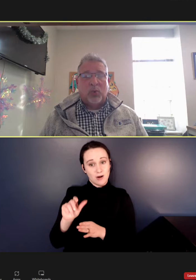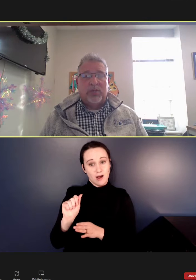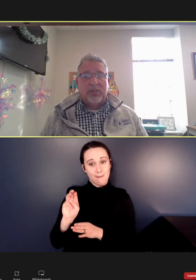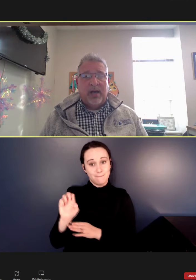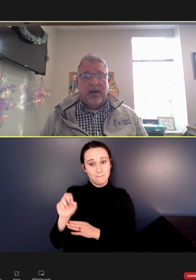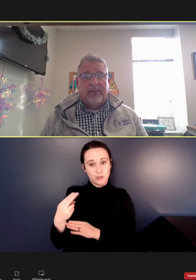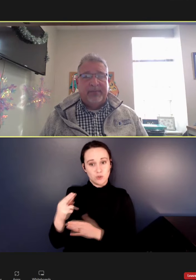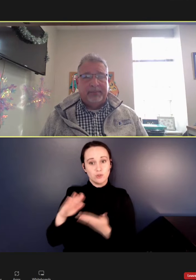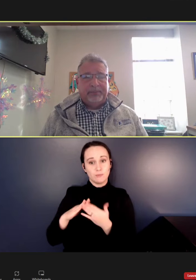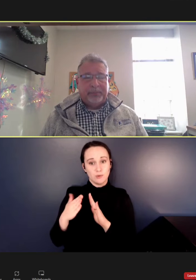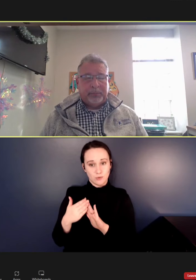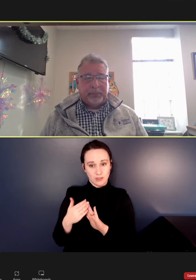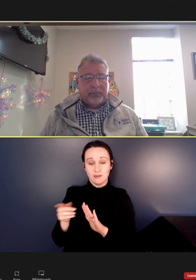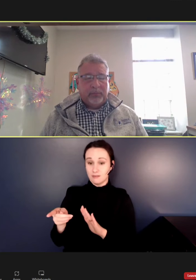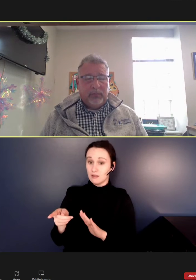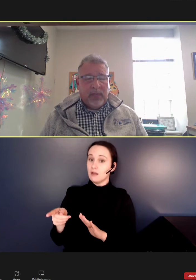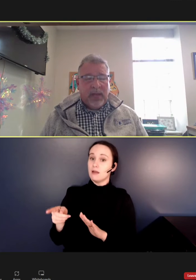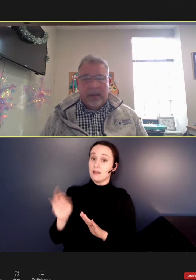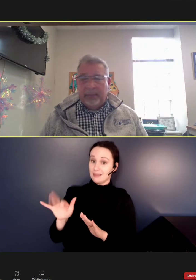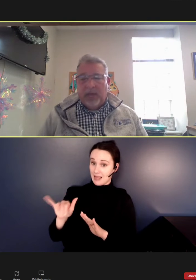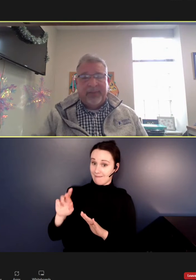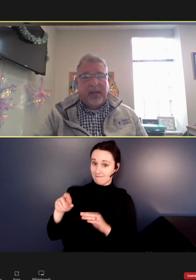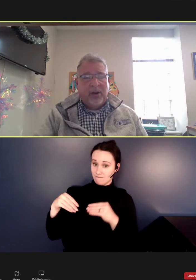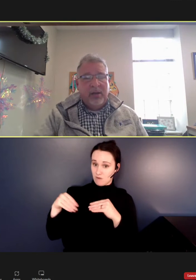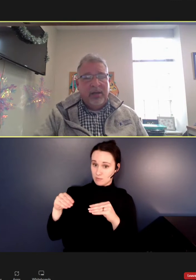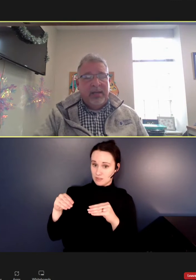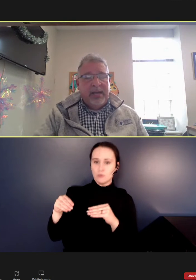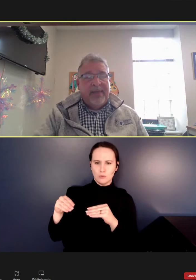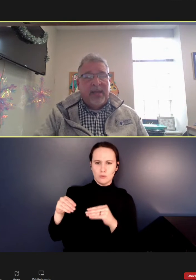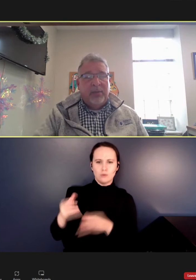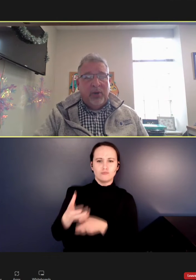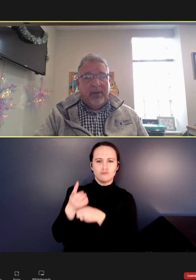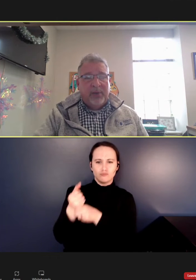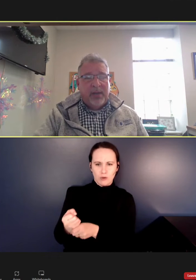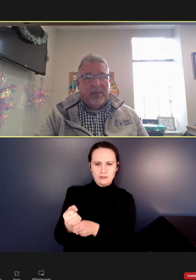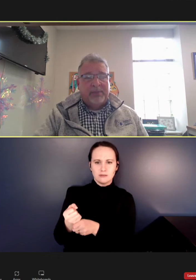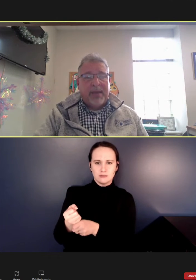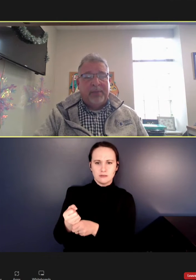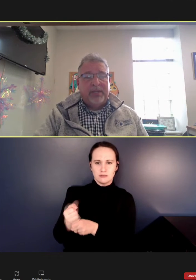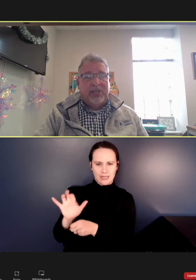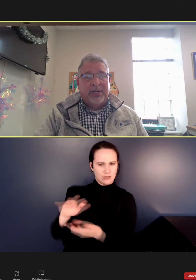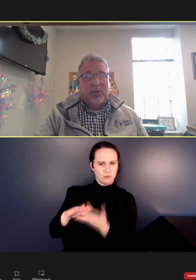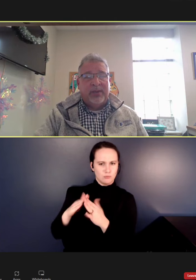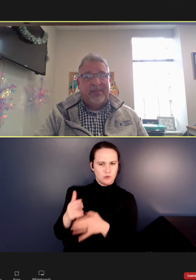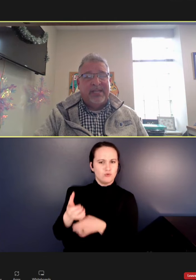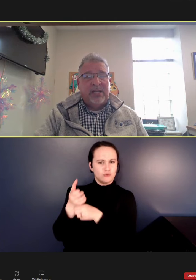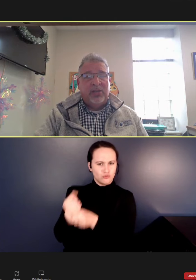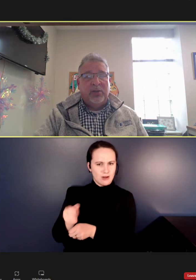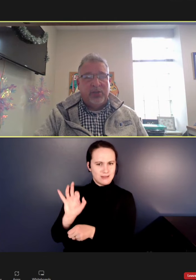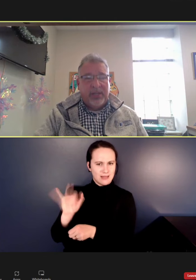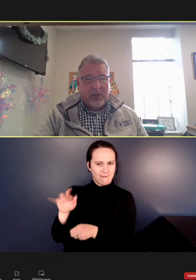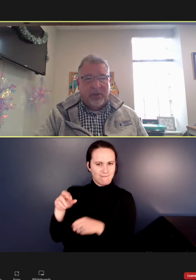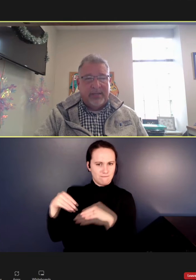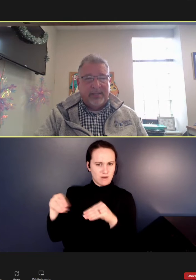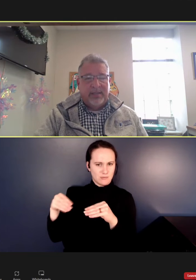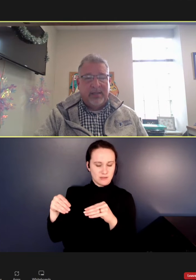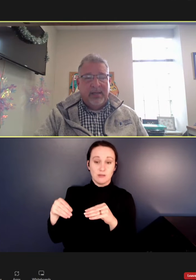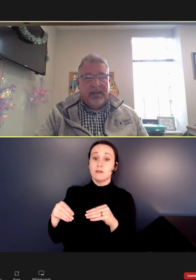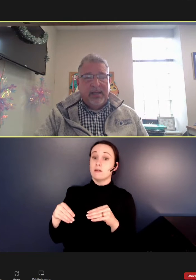source of healthcare in that community for the Amish population. And we have seen a huge increase